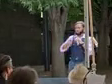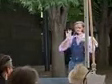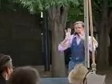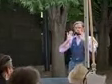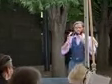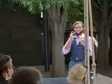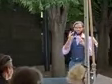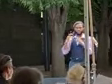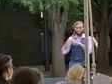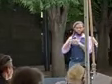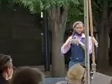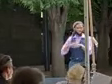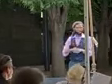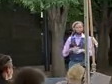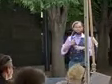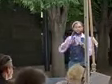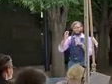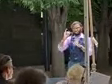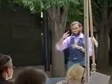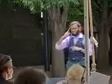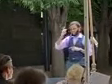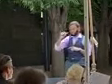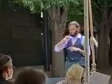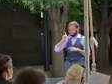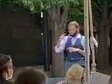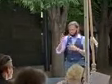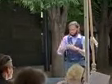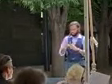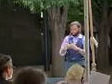This dream did not just start two years ago.